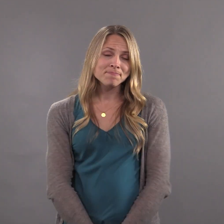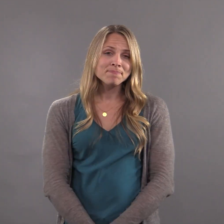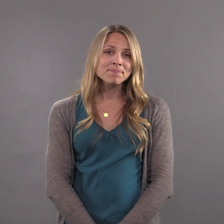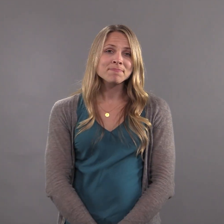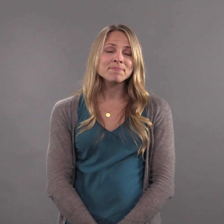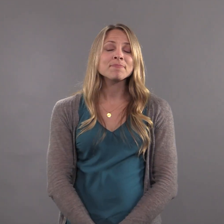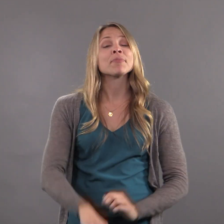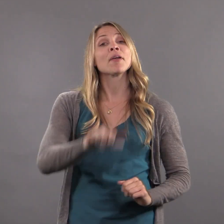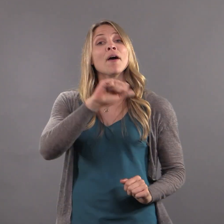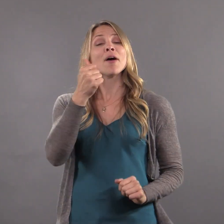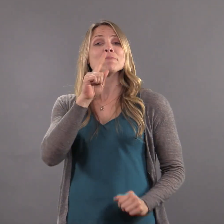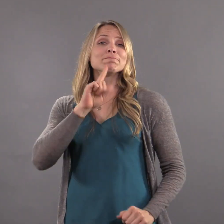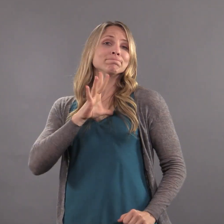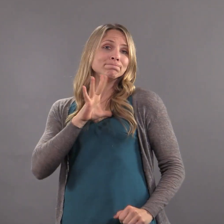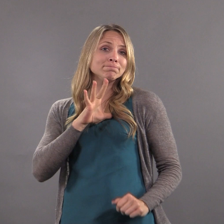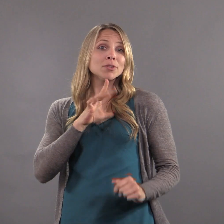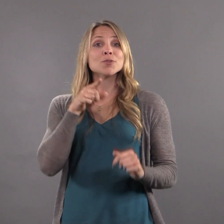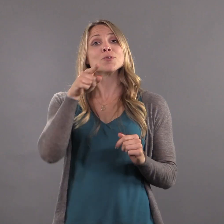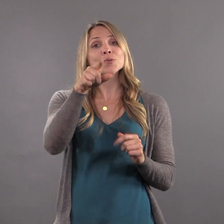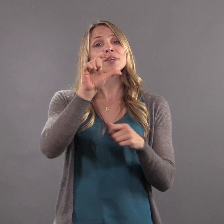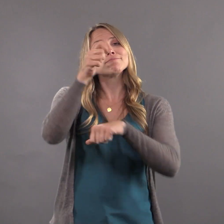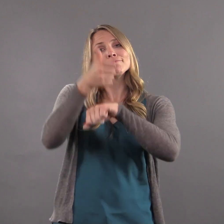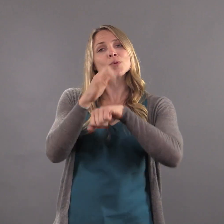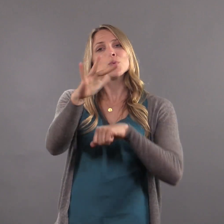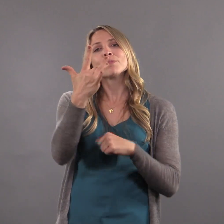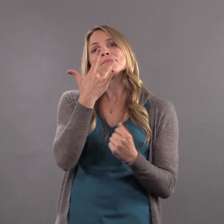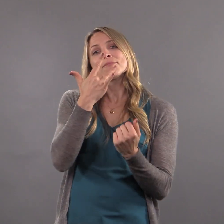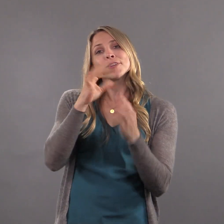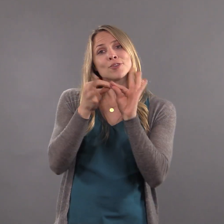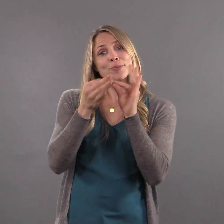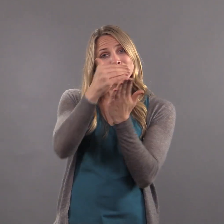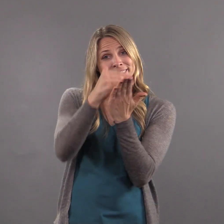Another feature is you can set your preferred or